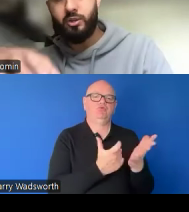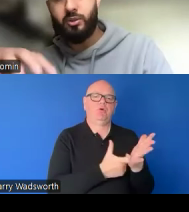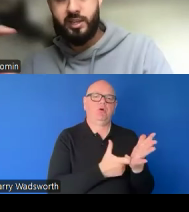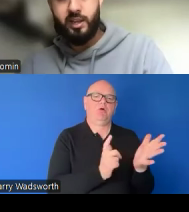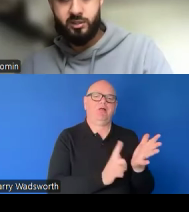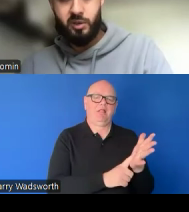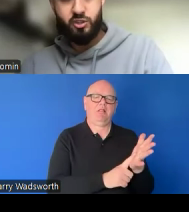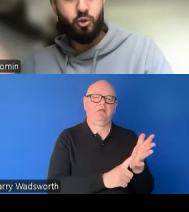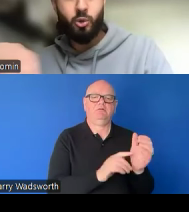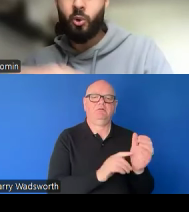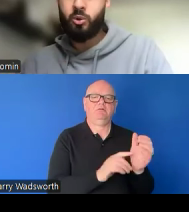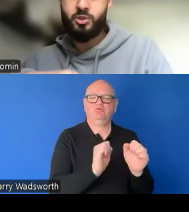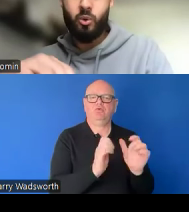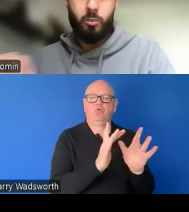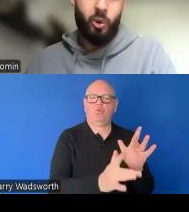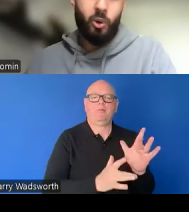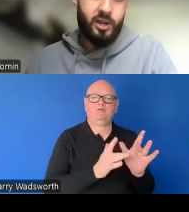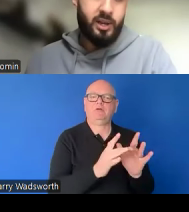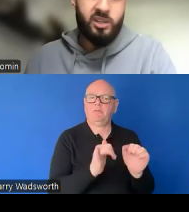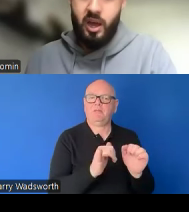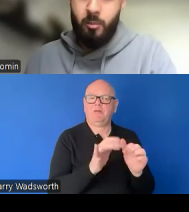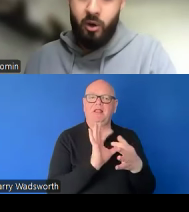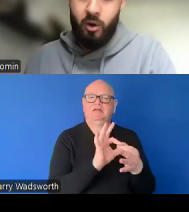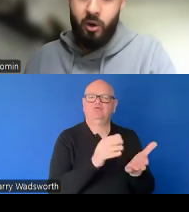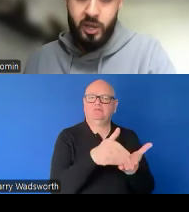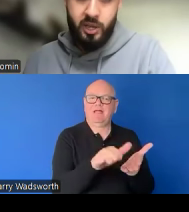to the sales page, you could also put in a link to the About Us page